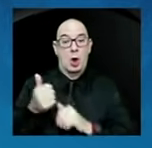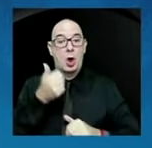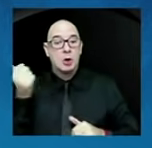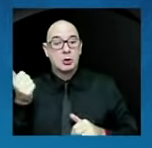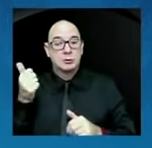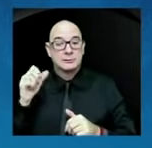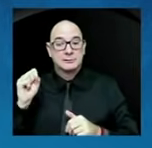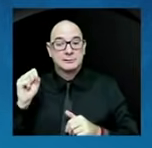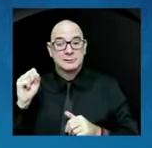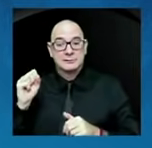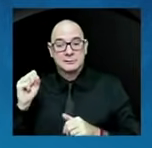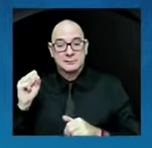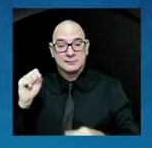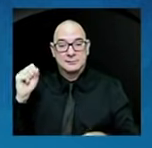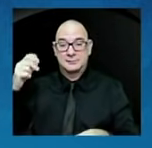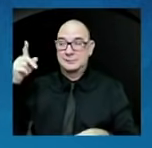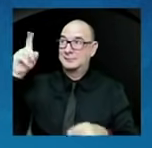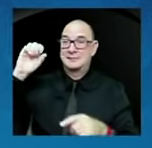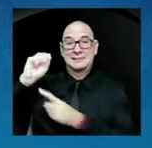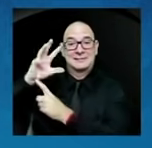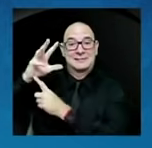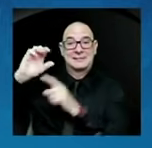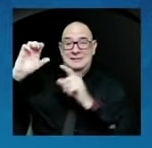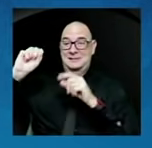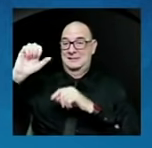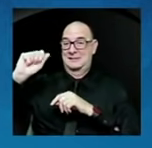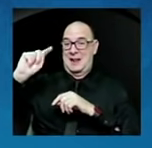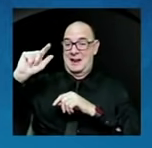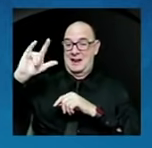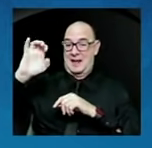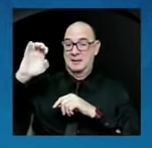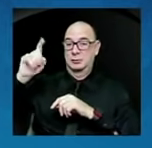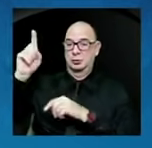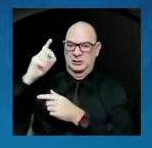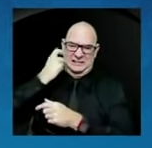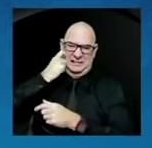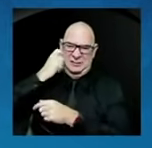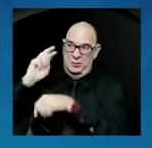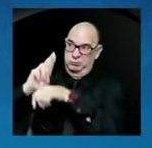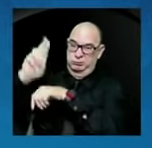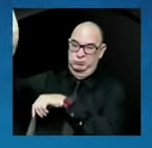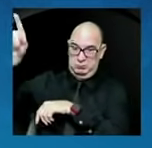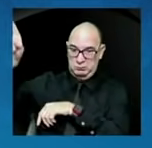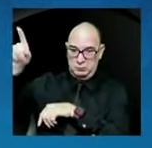AND ANOTHER SATELLITE WITHIN US